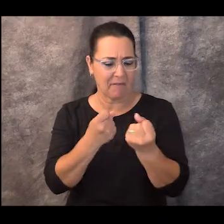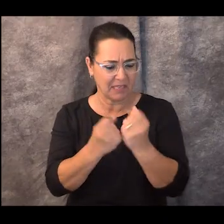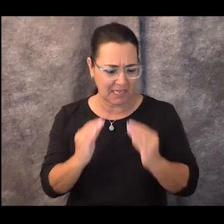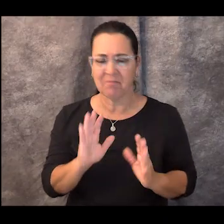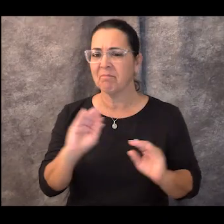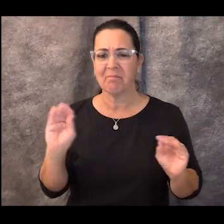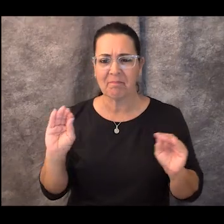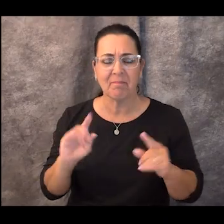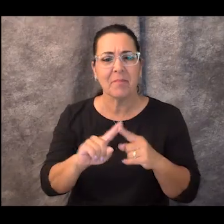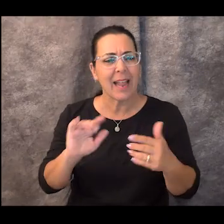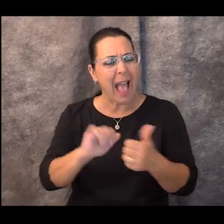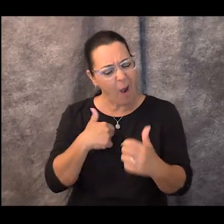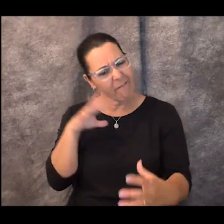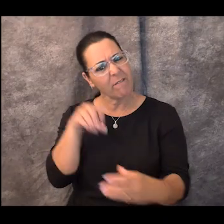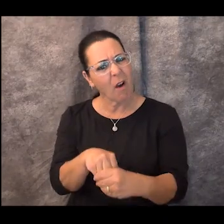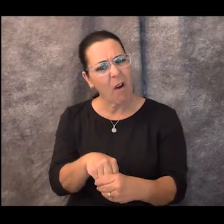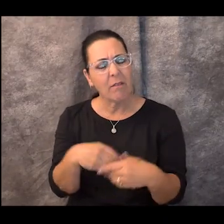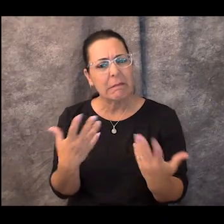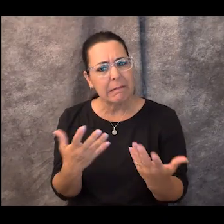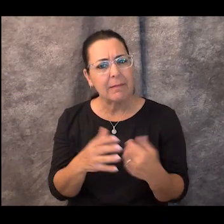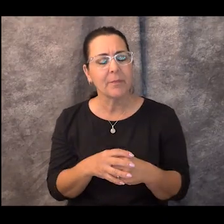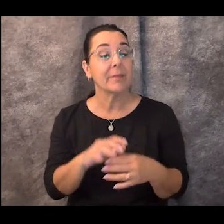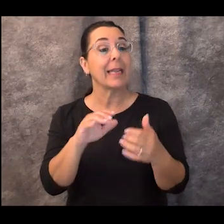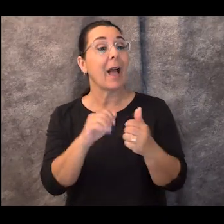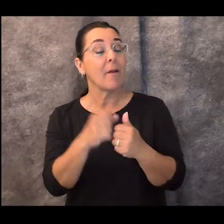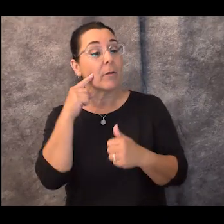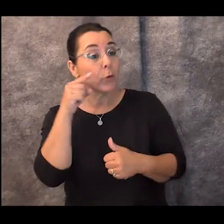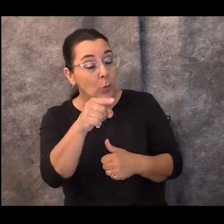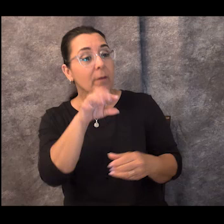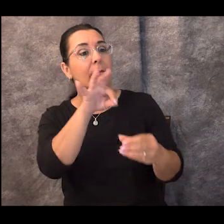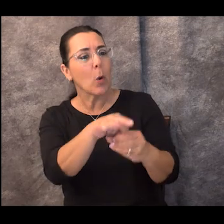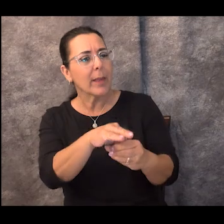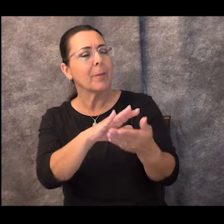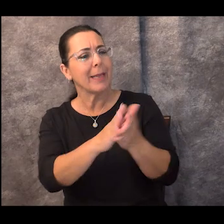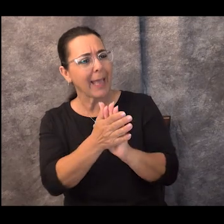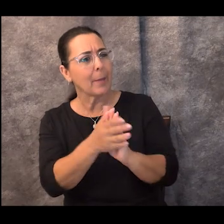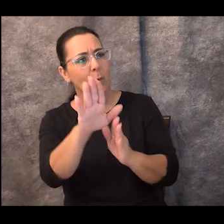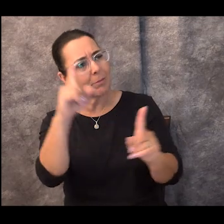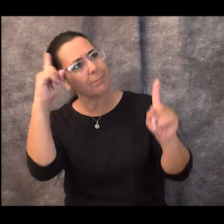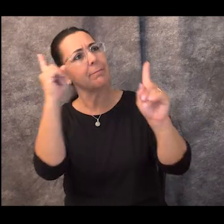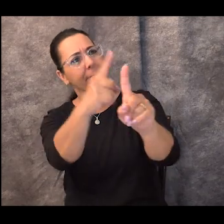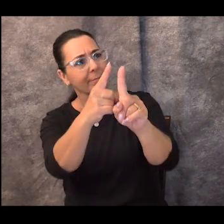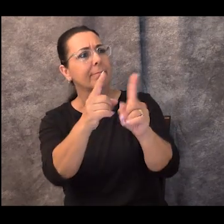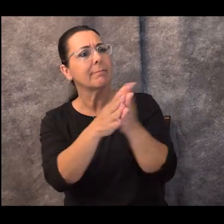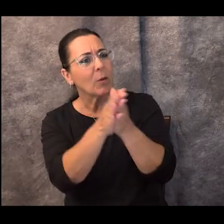But how did how did voting kind of become your thing? (Michelle) I wish I had a better and